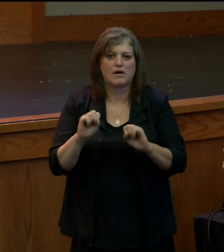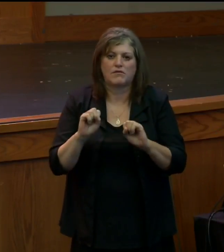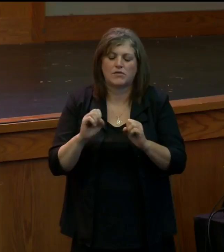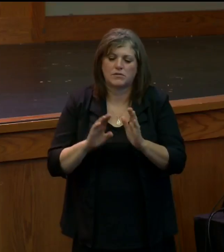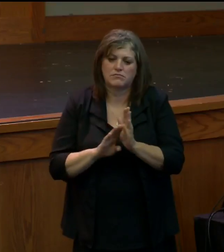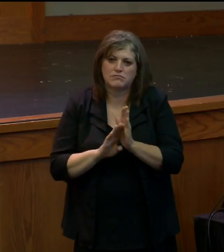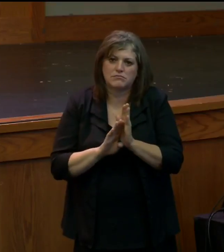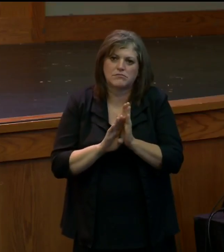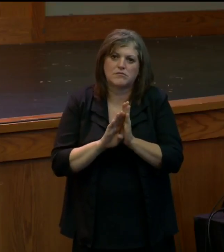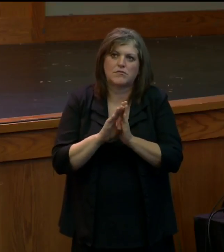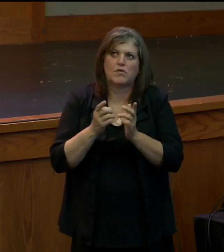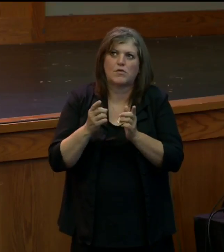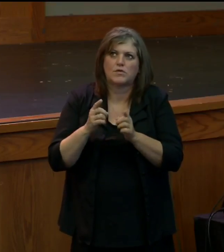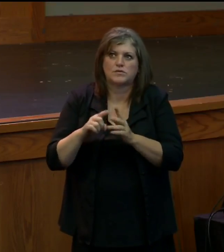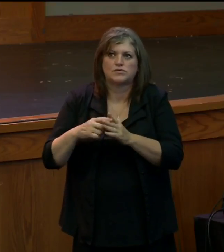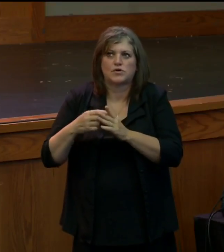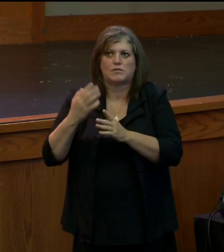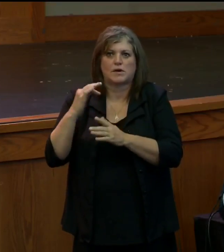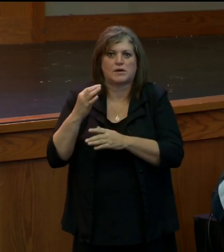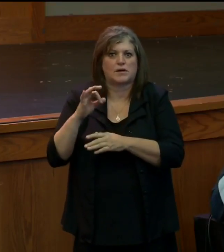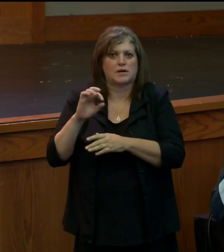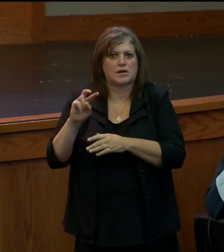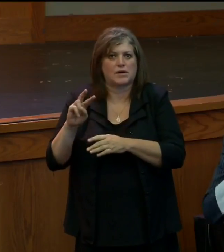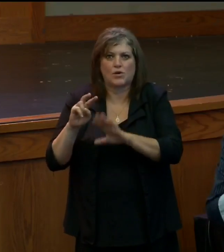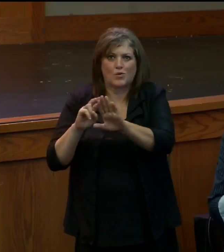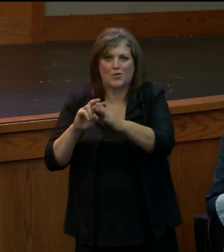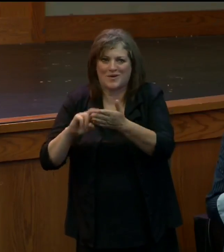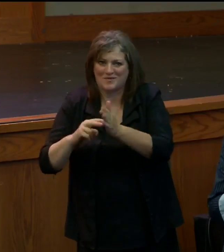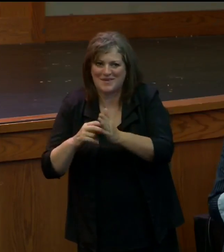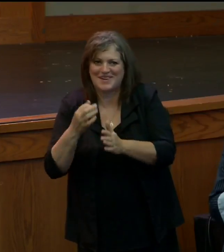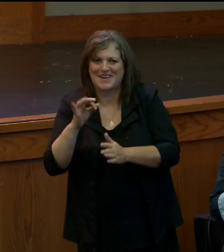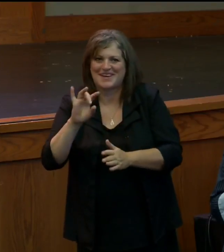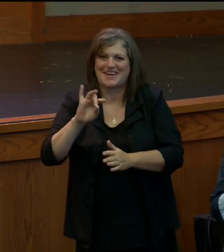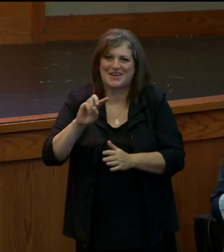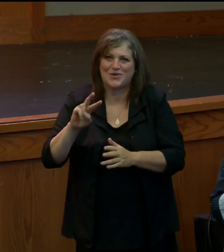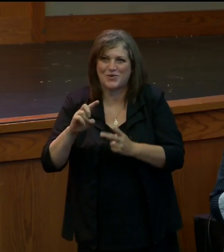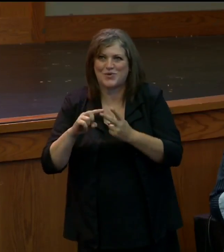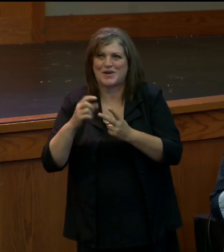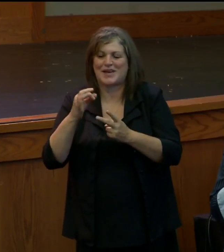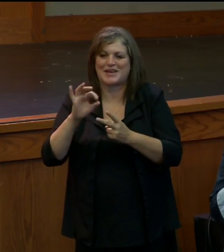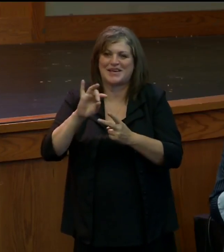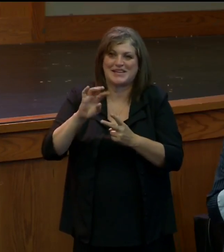WHAT WAS DONE IN 1982 AND 1987 AND THAT WE SHOULD TAKE